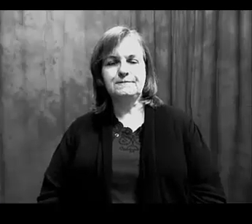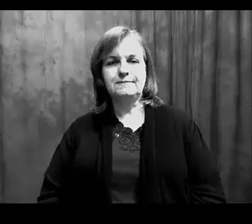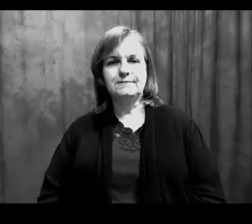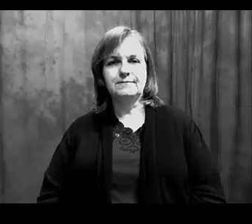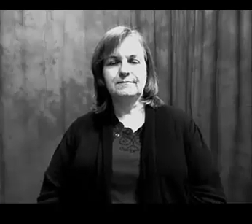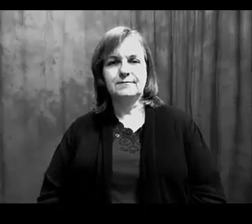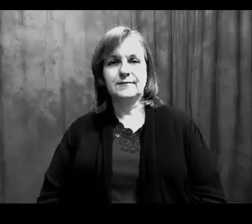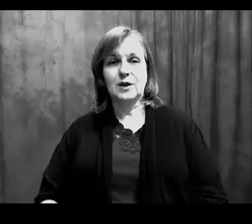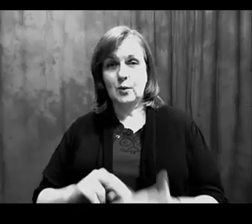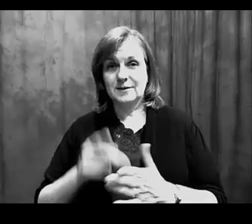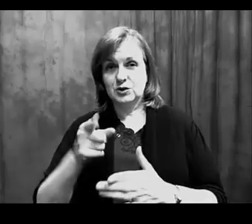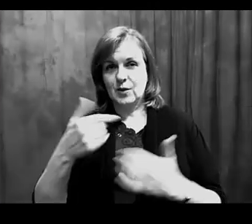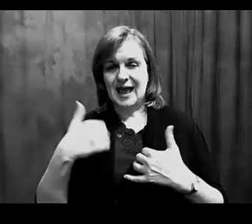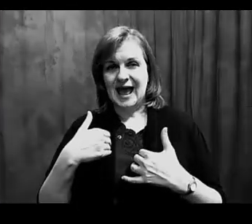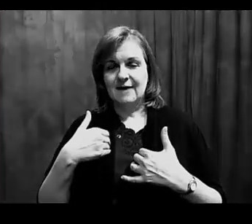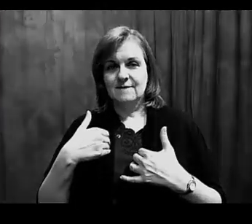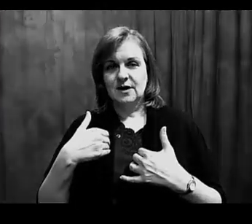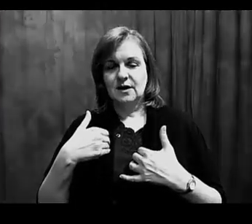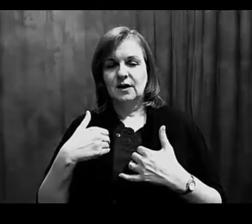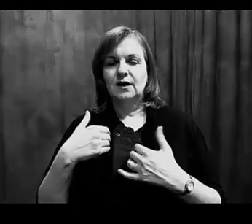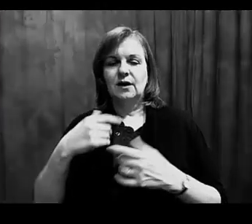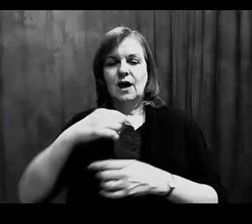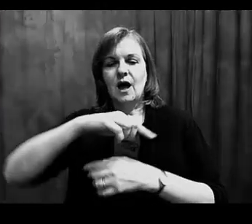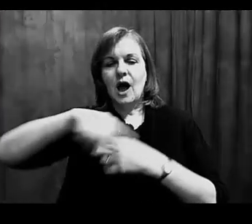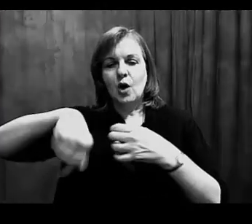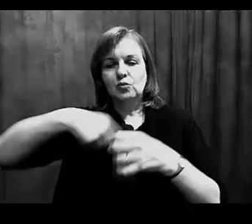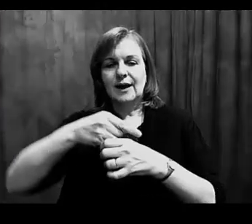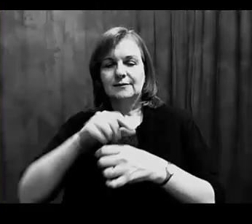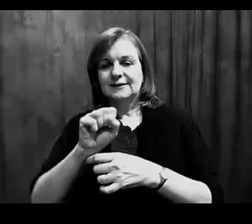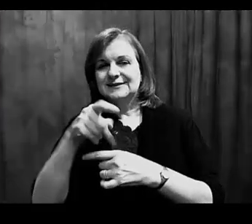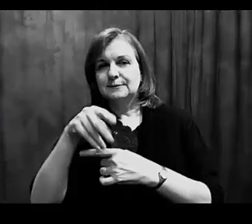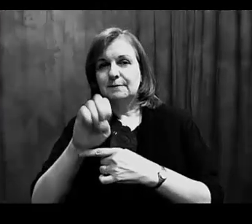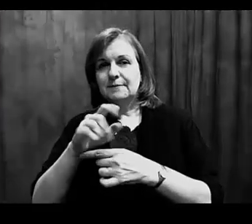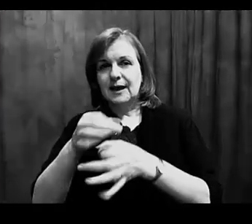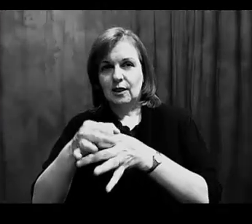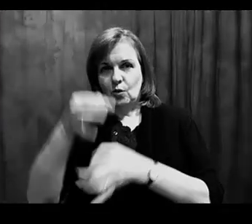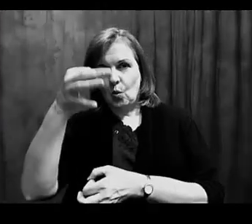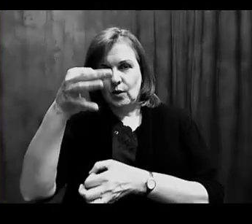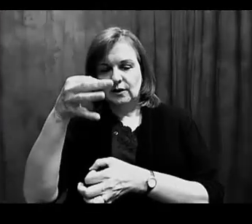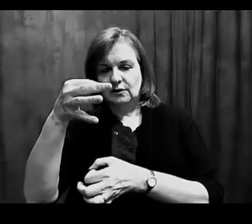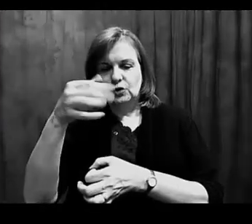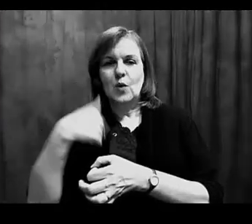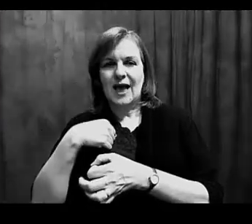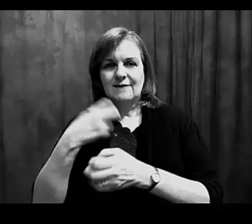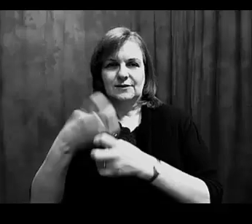and by this we mean you have a skeletal structure that surrounds your spinal cord